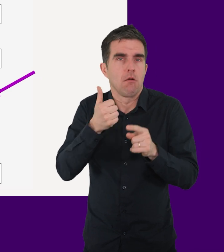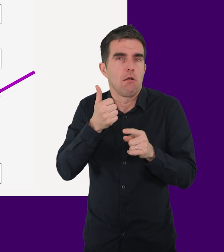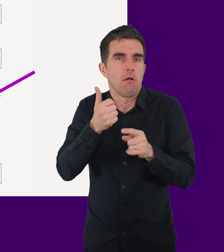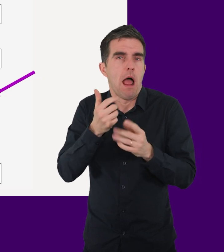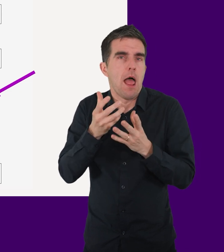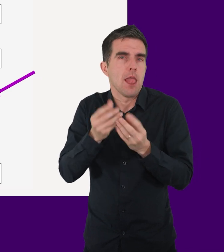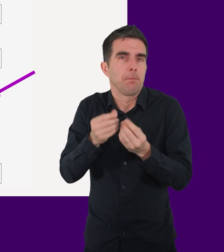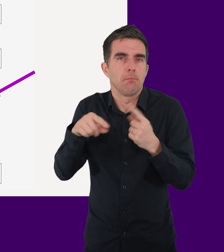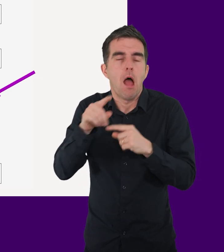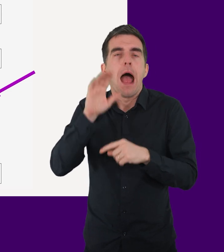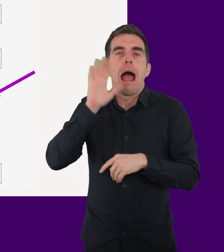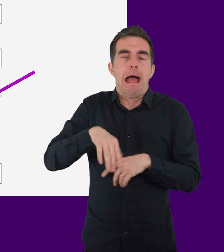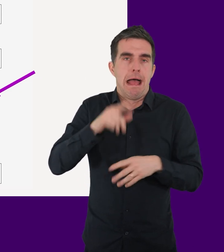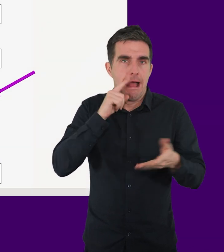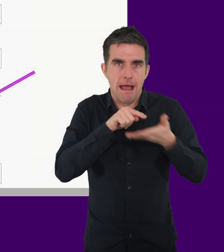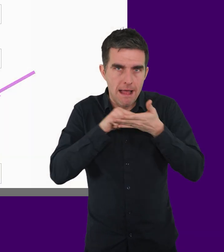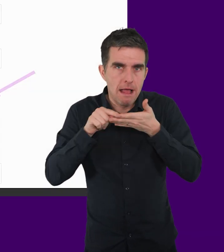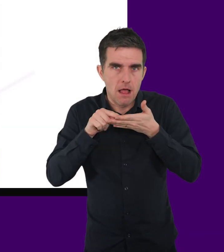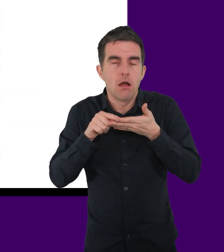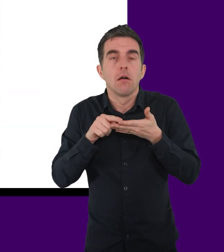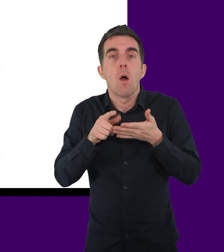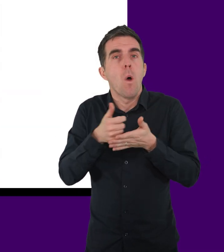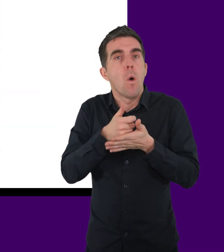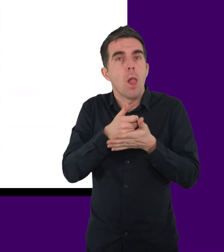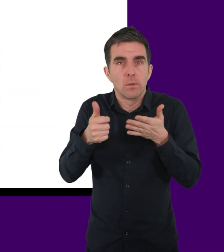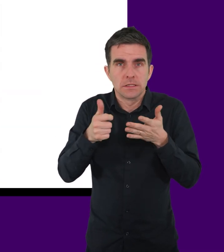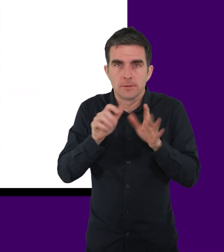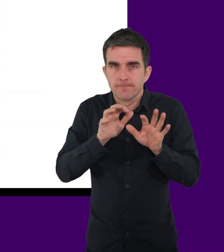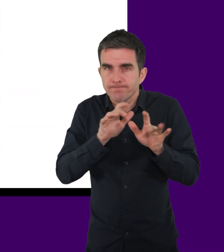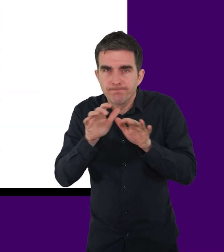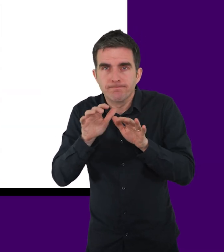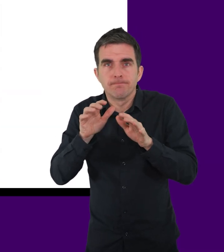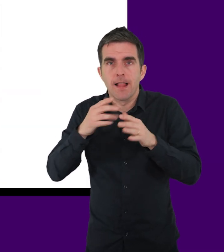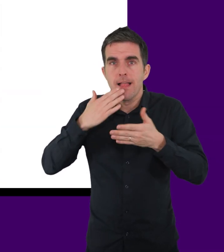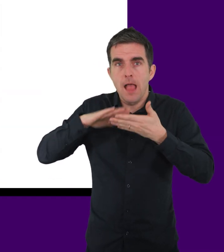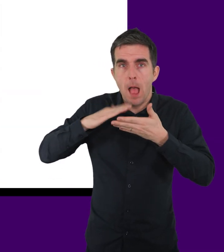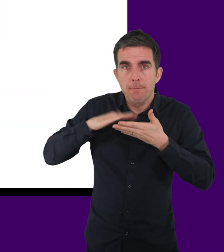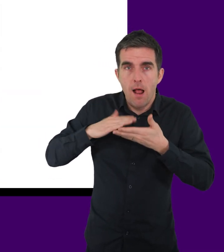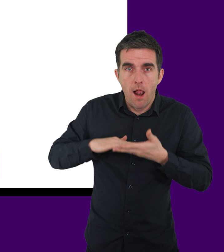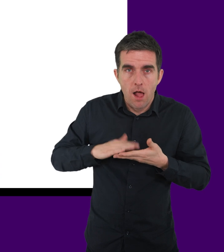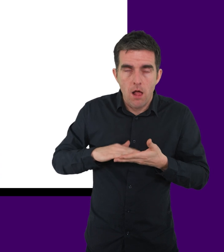may prove useful to many. Always use a persistent text label for each form field.